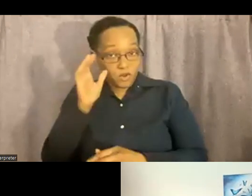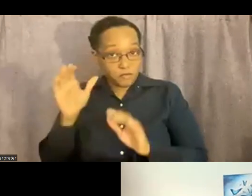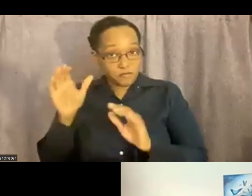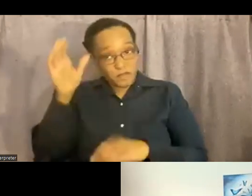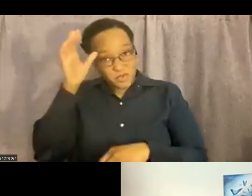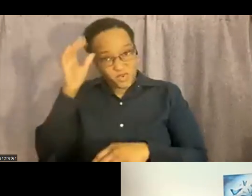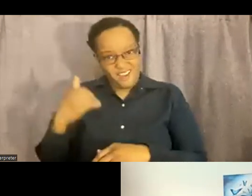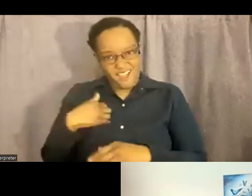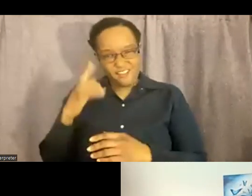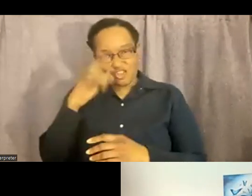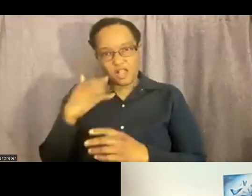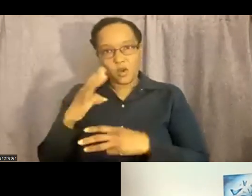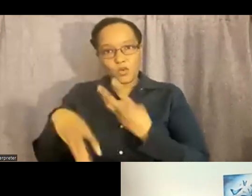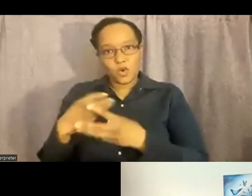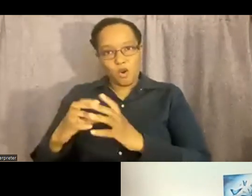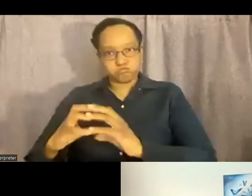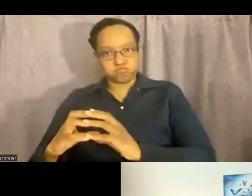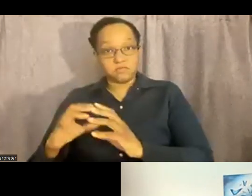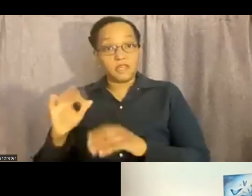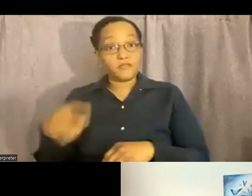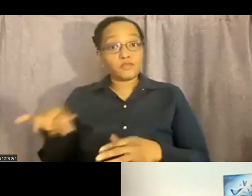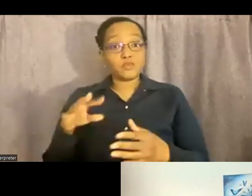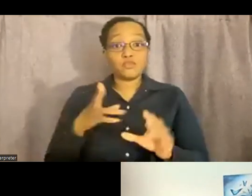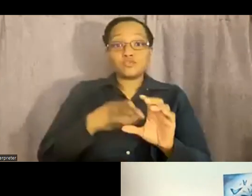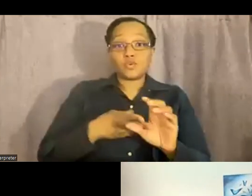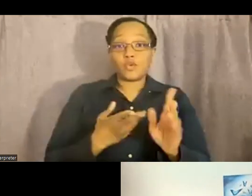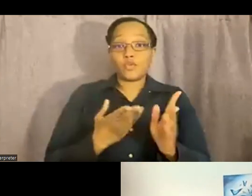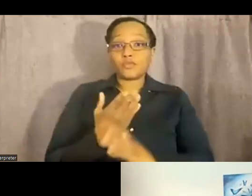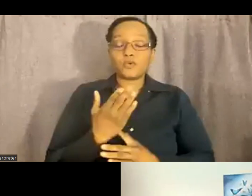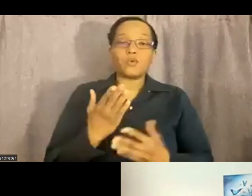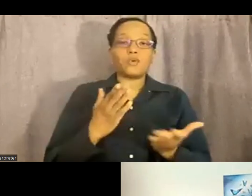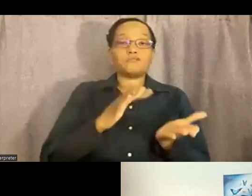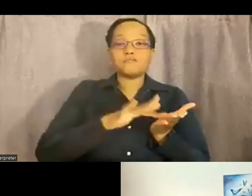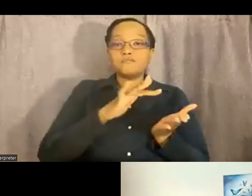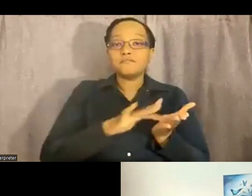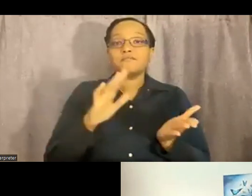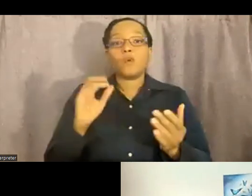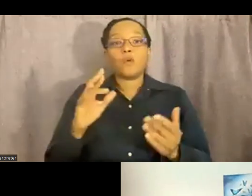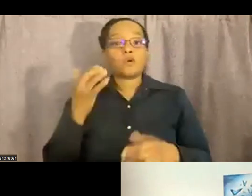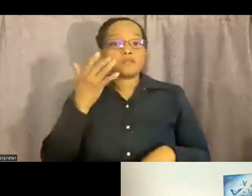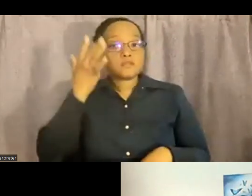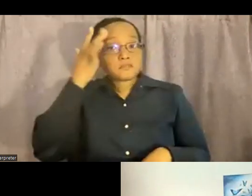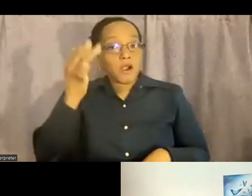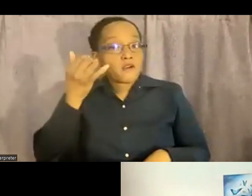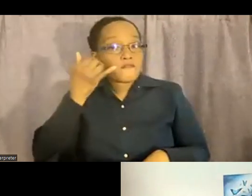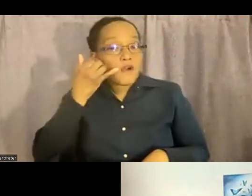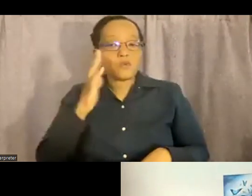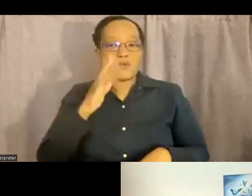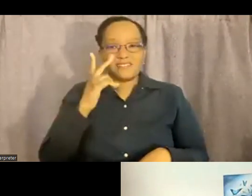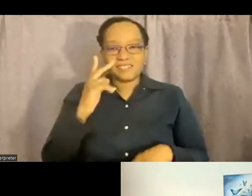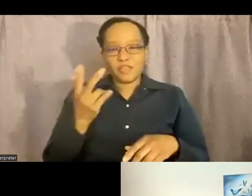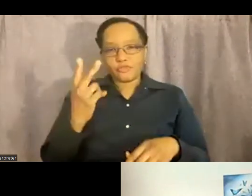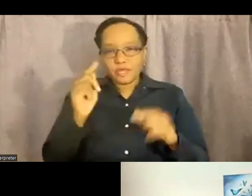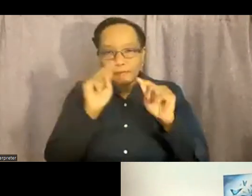a smart phone or a tablet, you will see three dots or the word of more if you click on that,